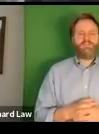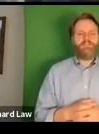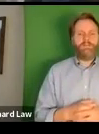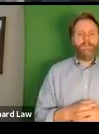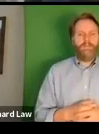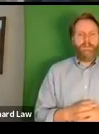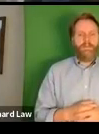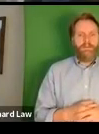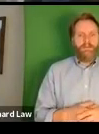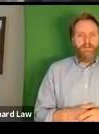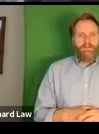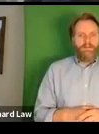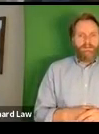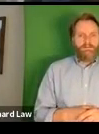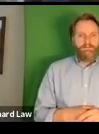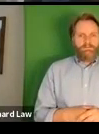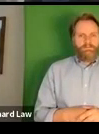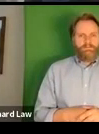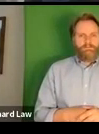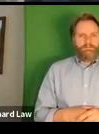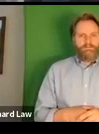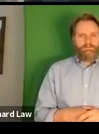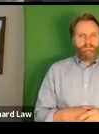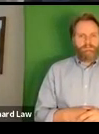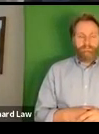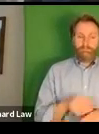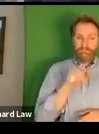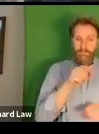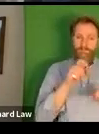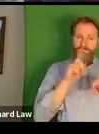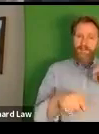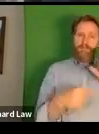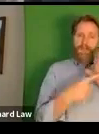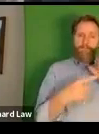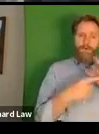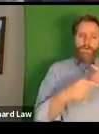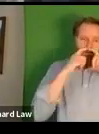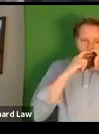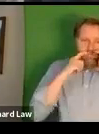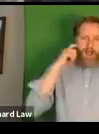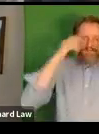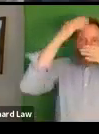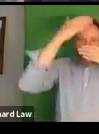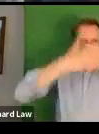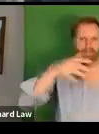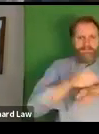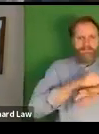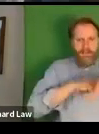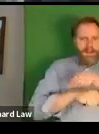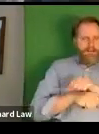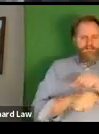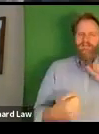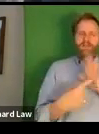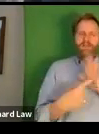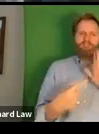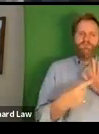yeah we want to that is something that we keep pushing for and keep keep pushing for I mean you know we've been pushing for that for a